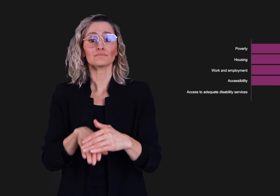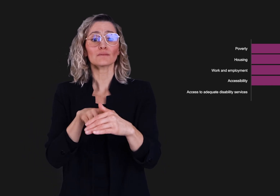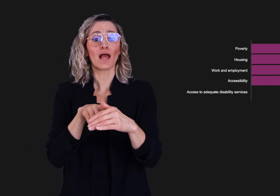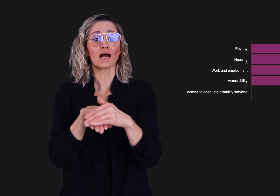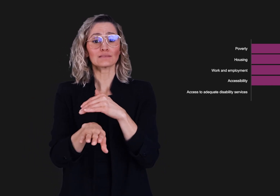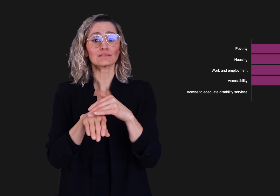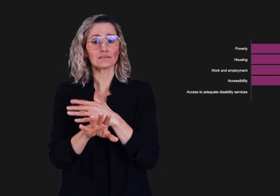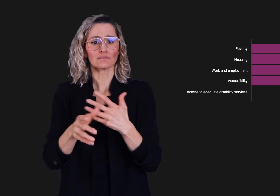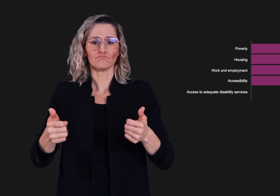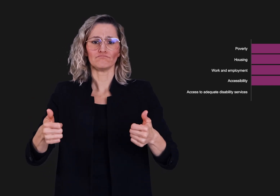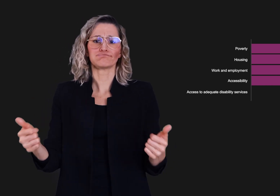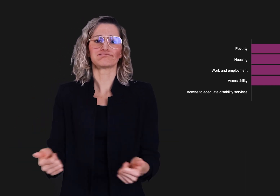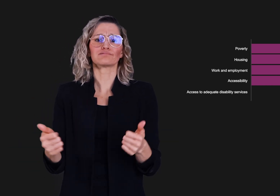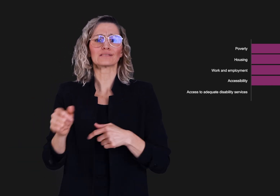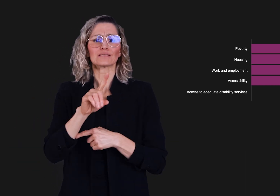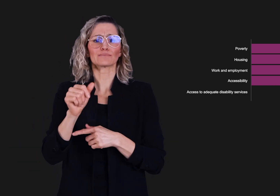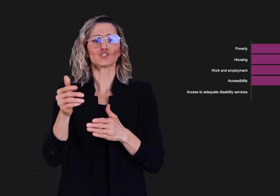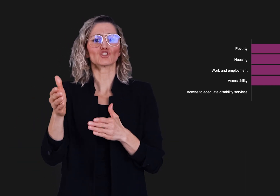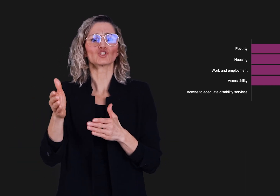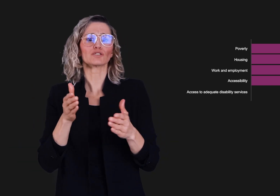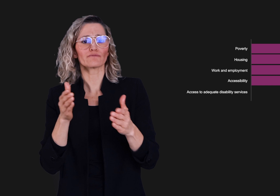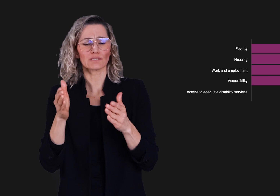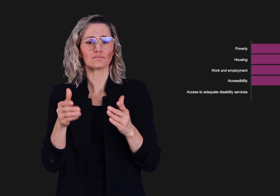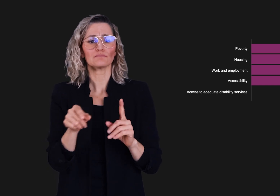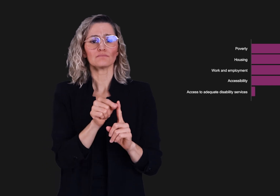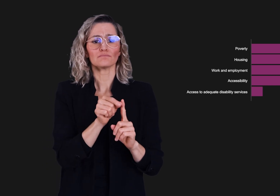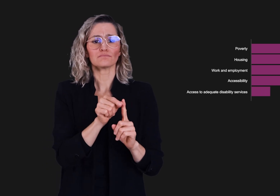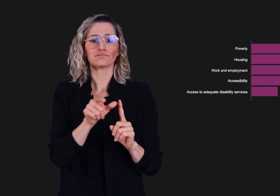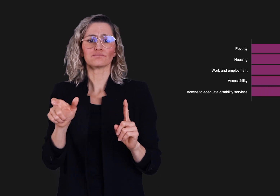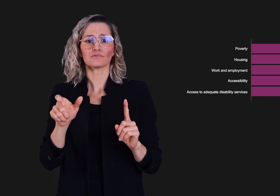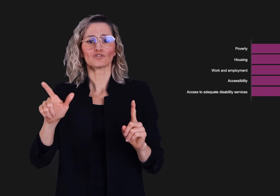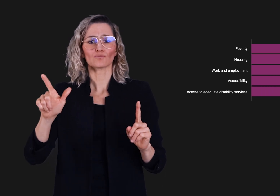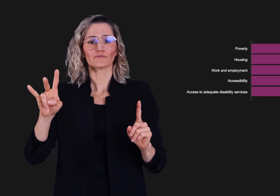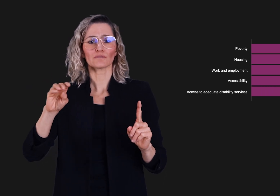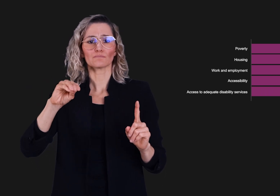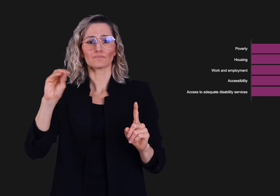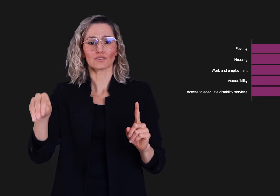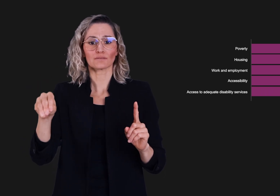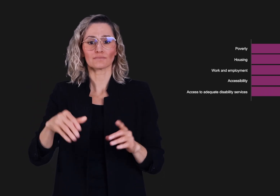Access to adequate disability service - 27%